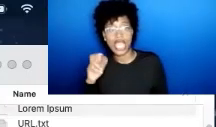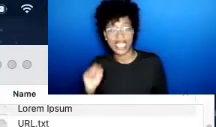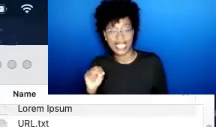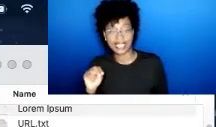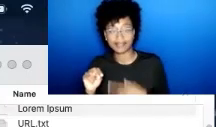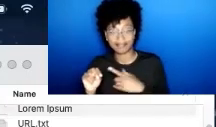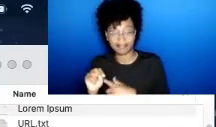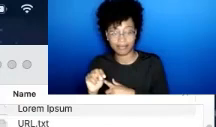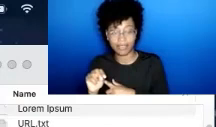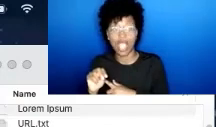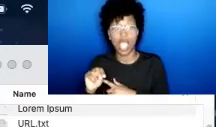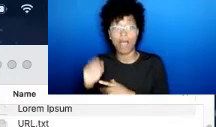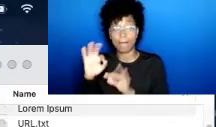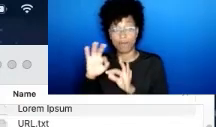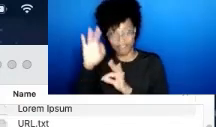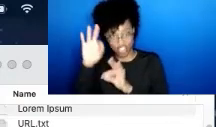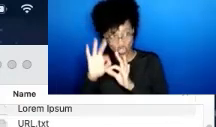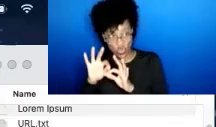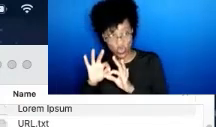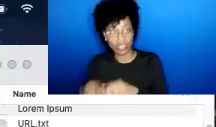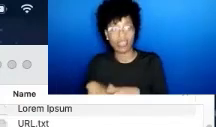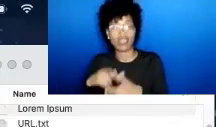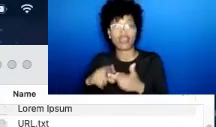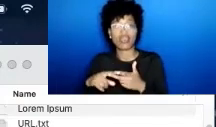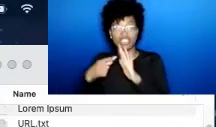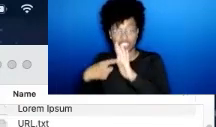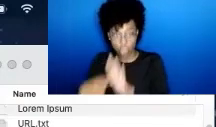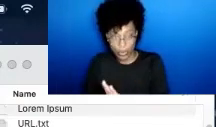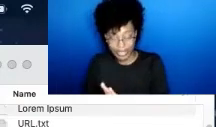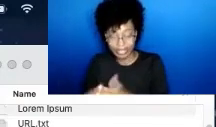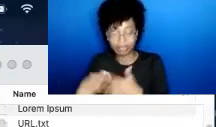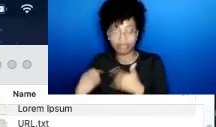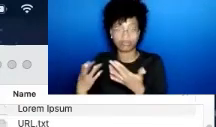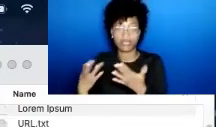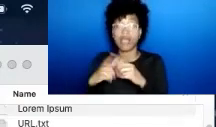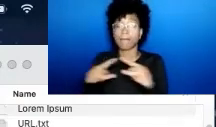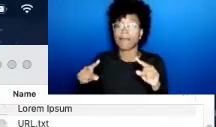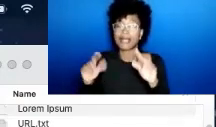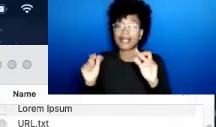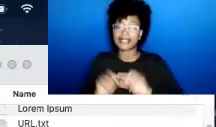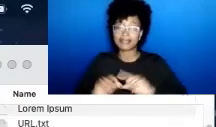preview and show it here. 07:11:35 But expanded to full screen when